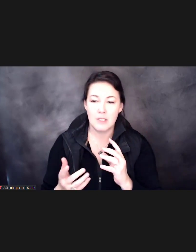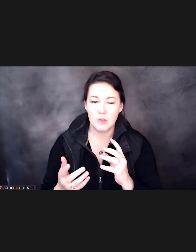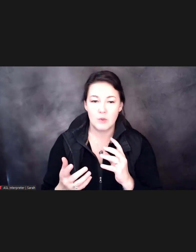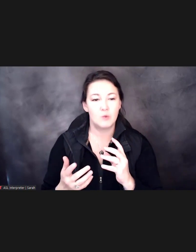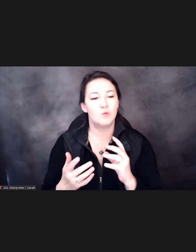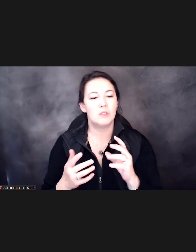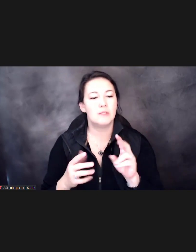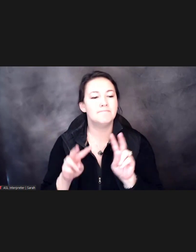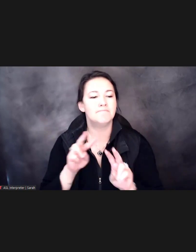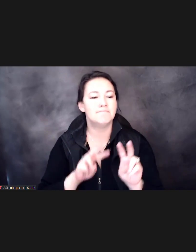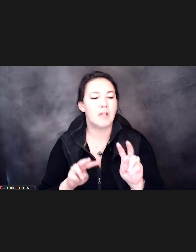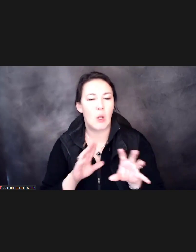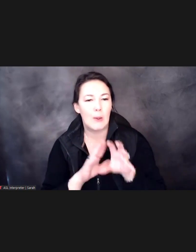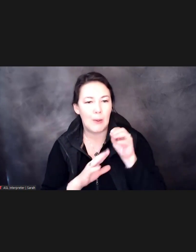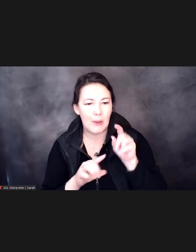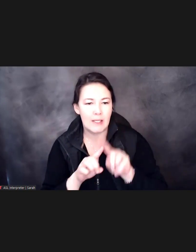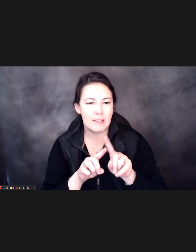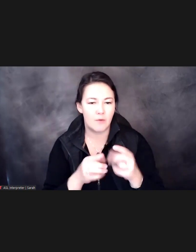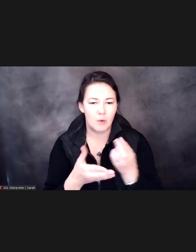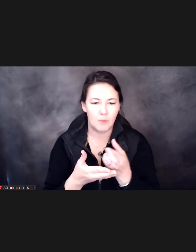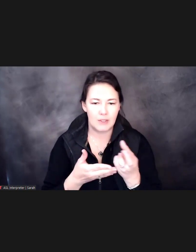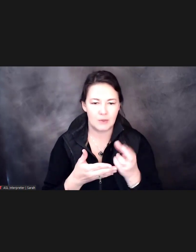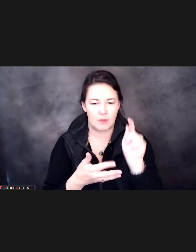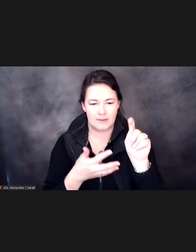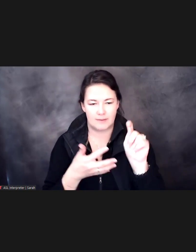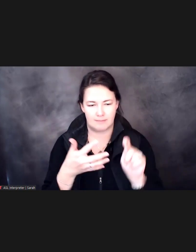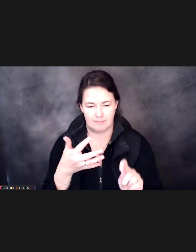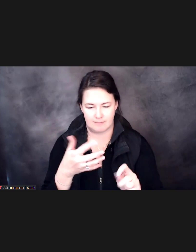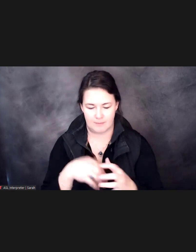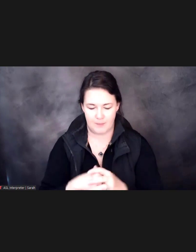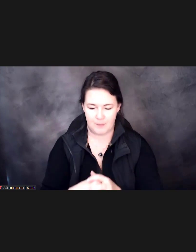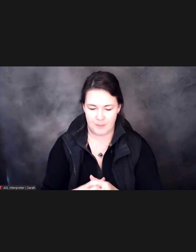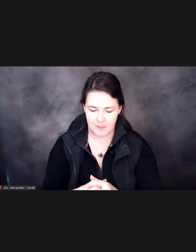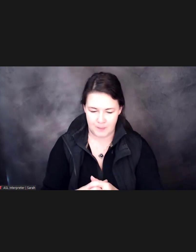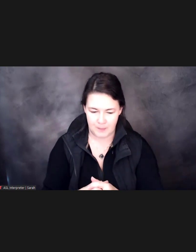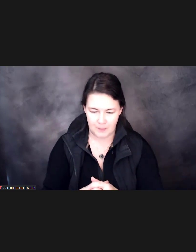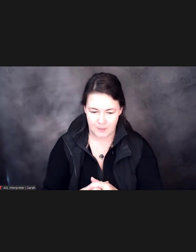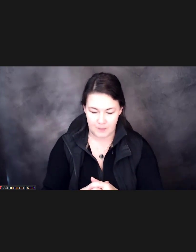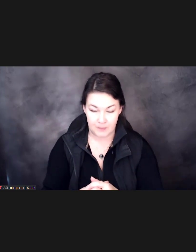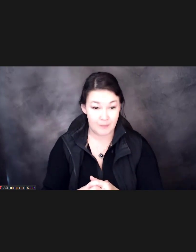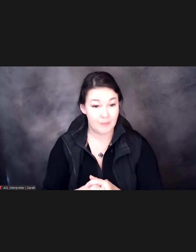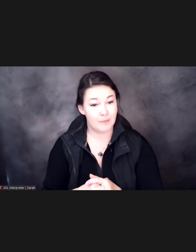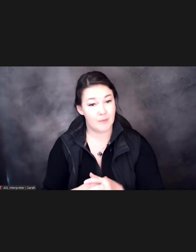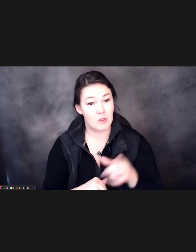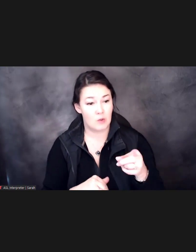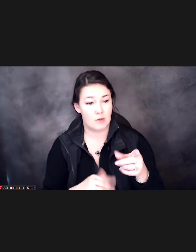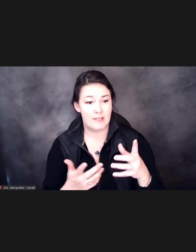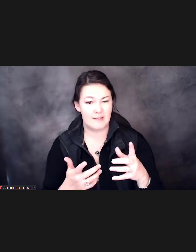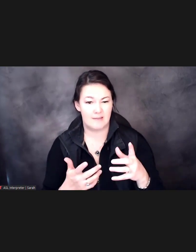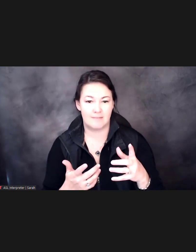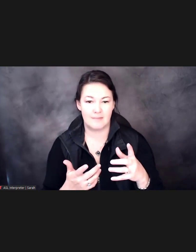website. So, this is the landing page for kidshearing.